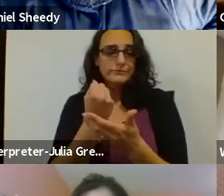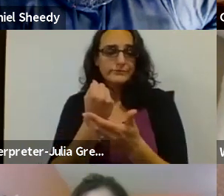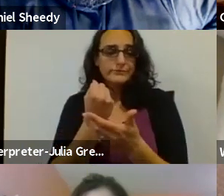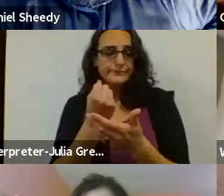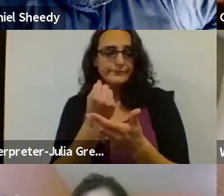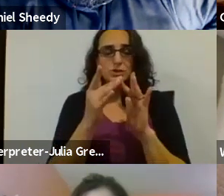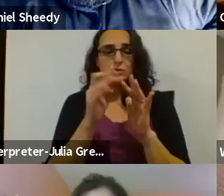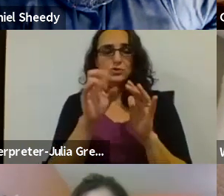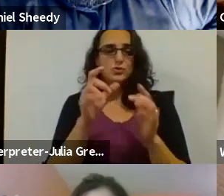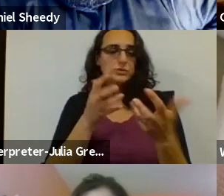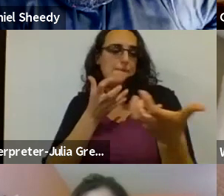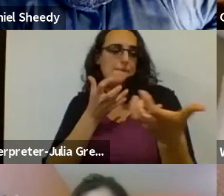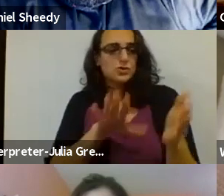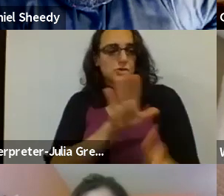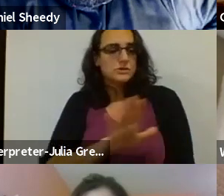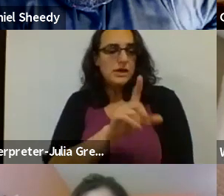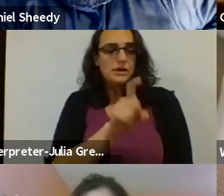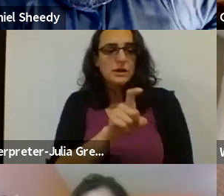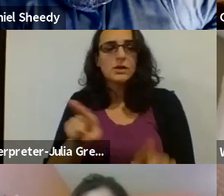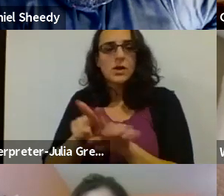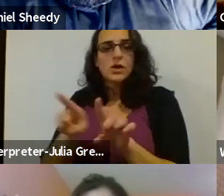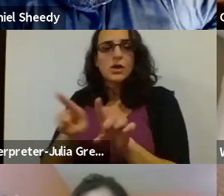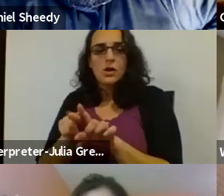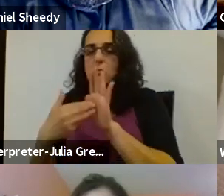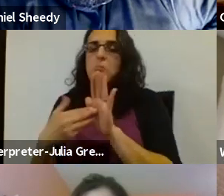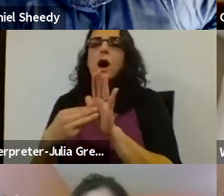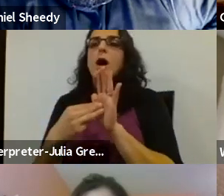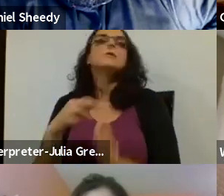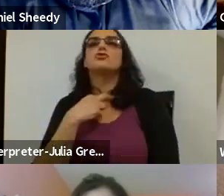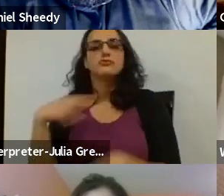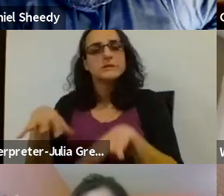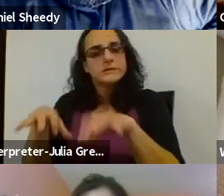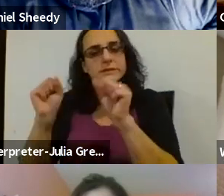Christina Scilingo: And they're also modeling risk taking, creativity and flexibility with and for their students.